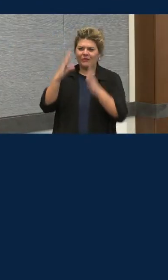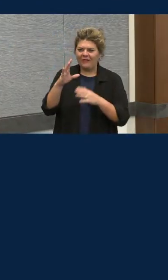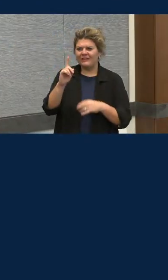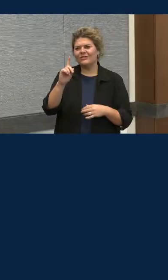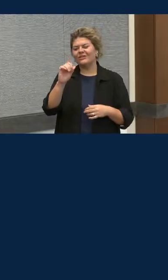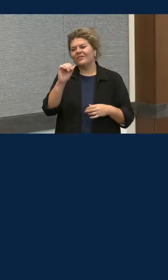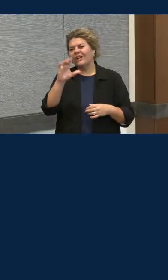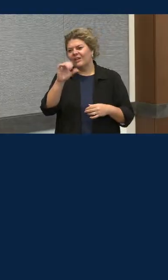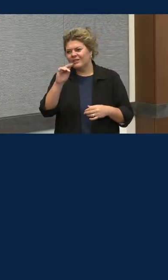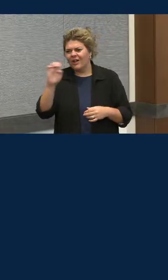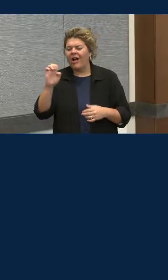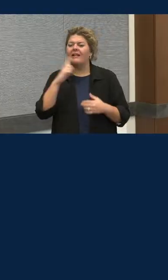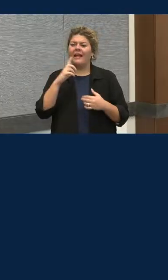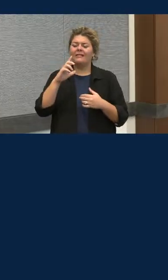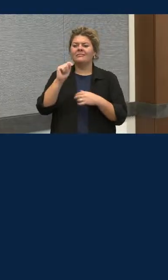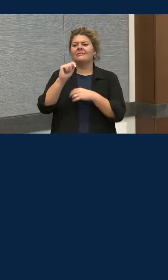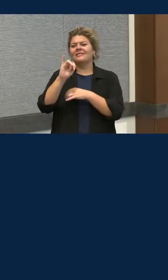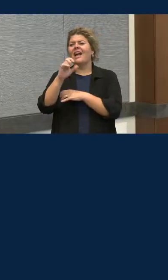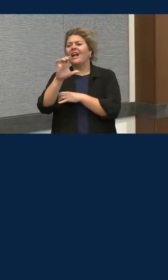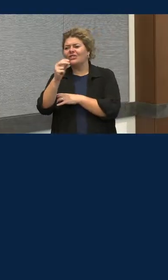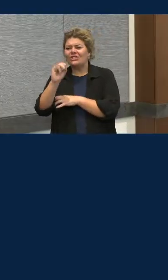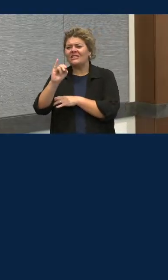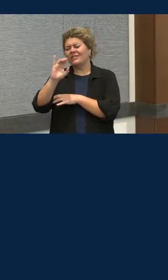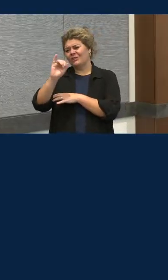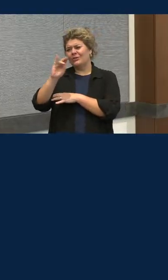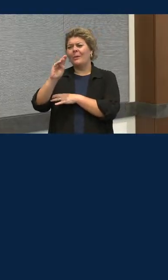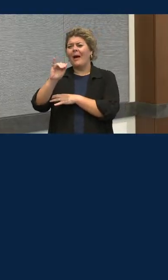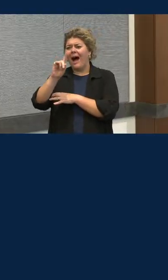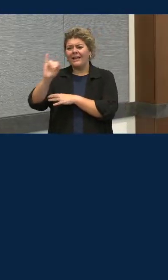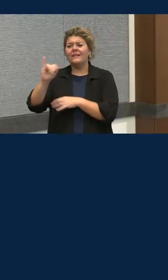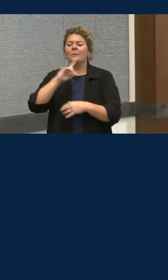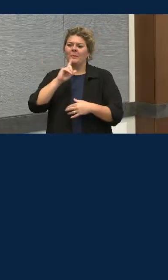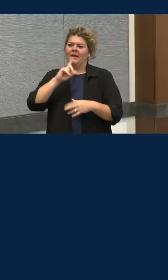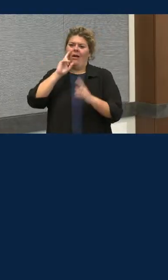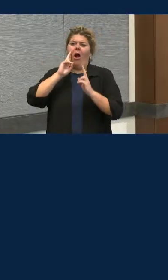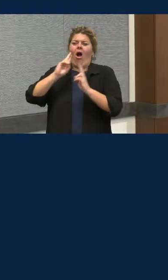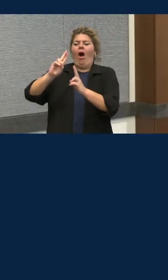DR. LAURIE McCAULEY: Thank you professor and I'm sure Dr. Tachi Yamada would be so